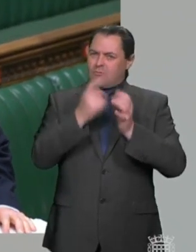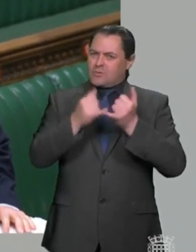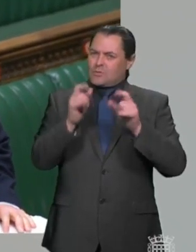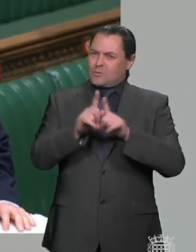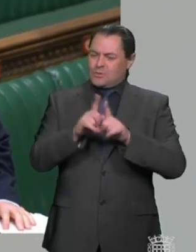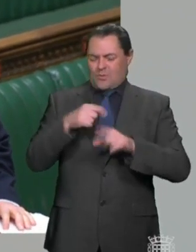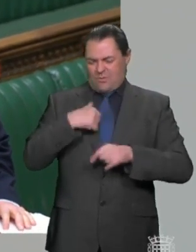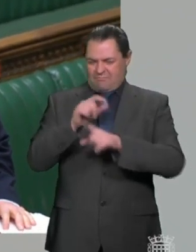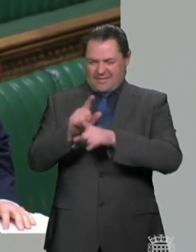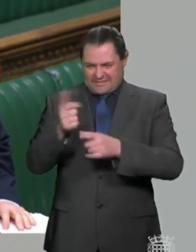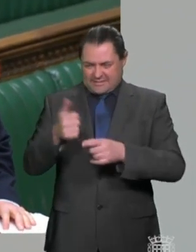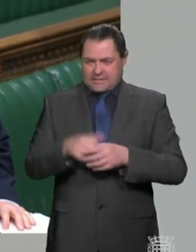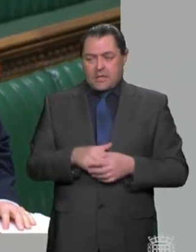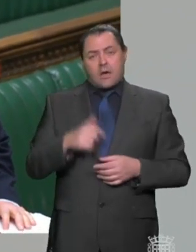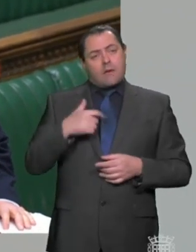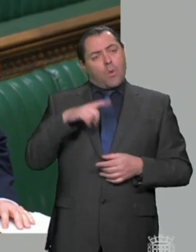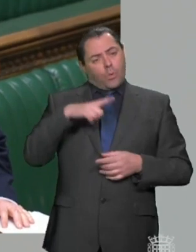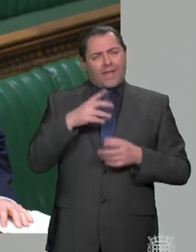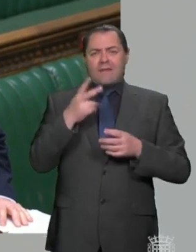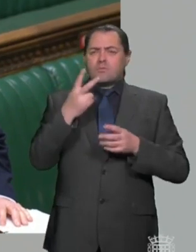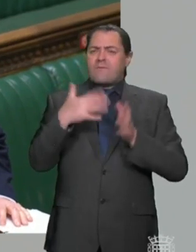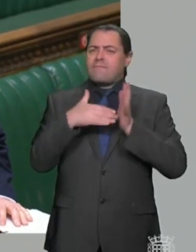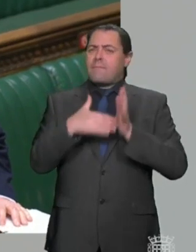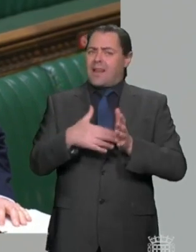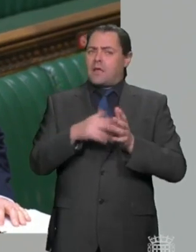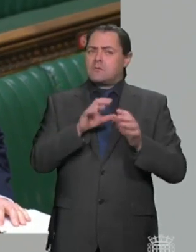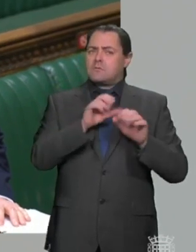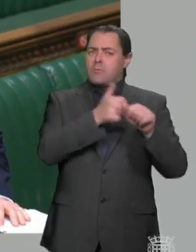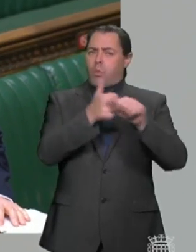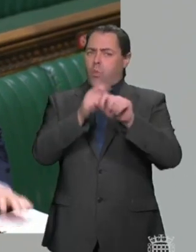have so far provided over £25 billion of support, including £1.5 million to support projects such as